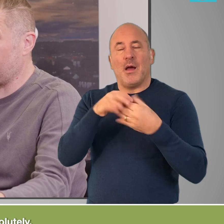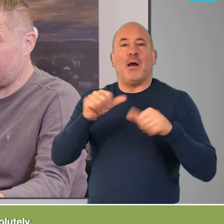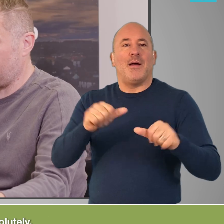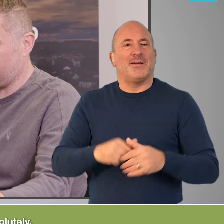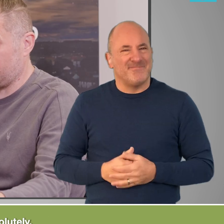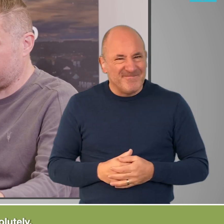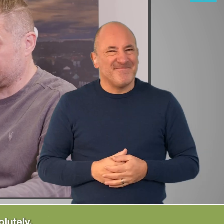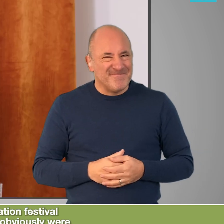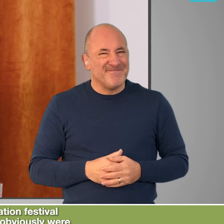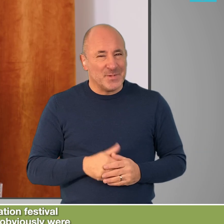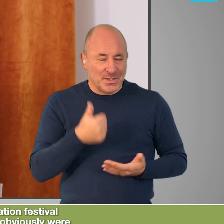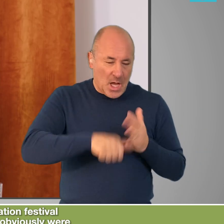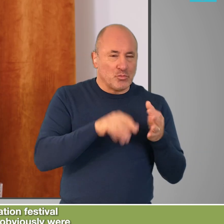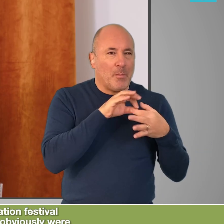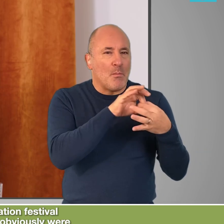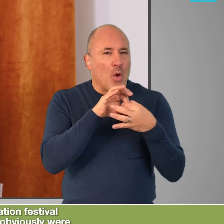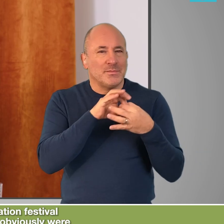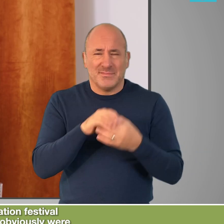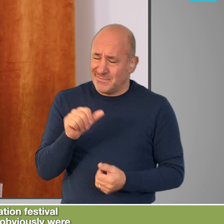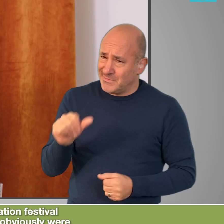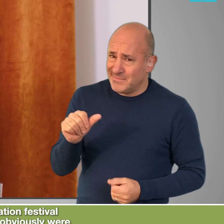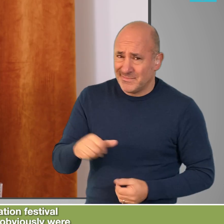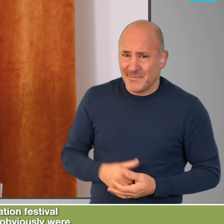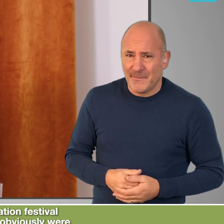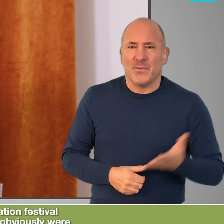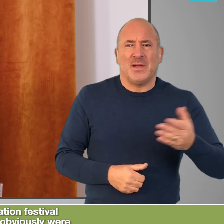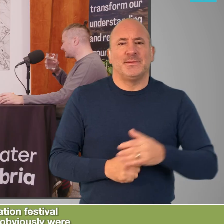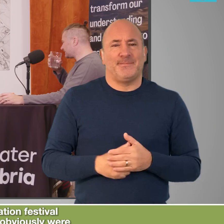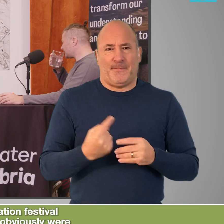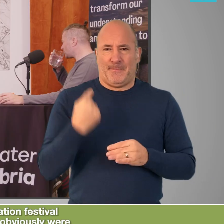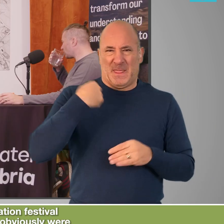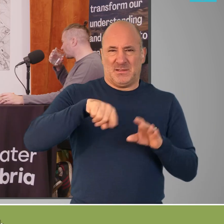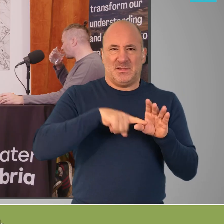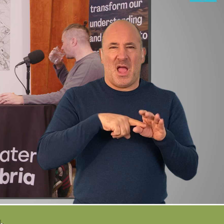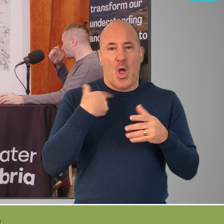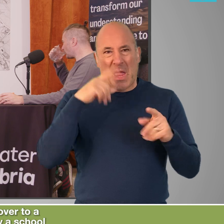Yeah, yeah, absolutely. We were at the innovation festival earlier this year and we obviously were exhibiting,